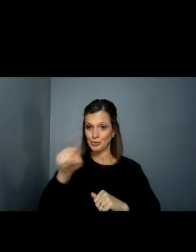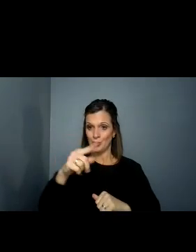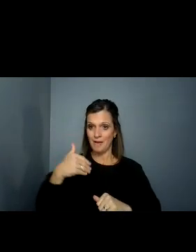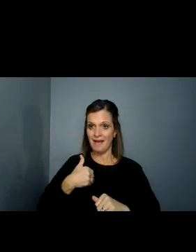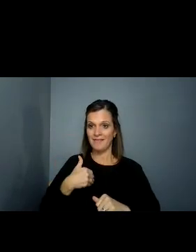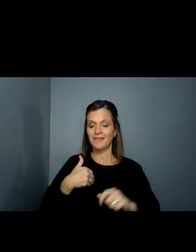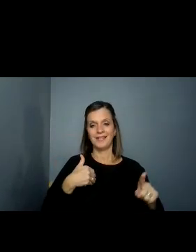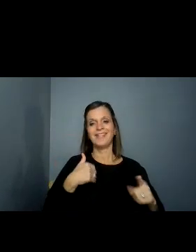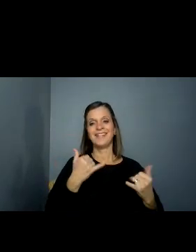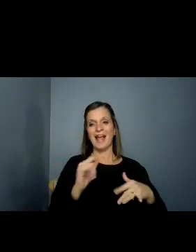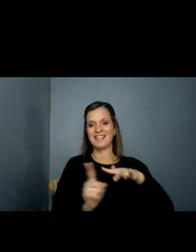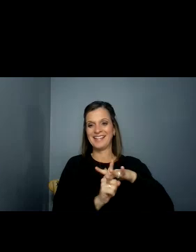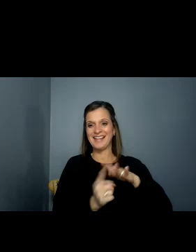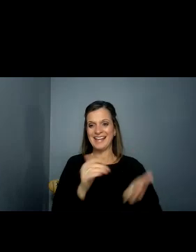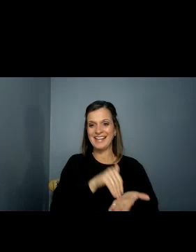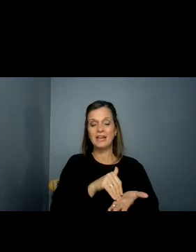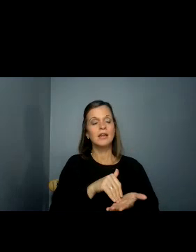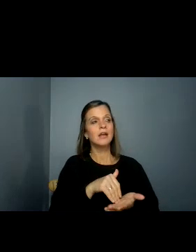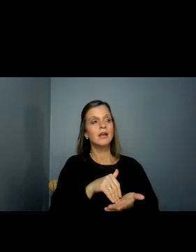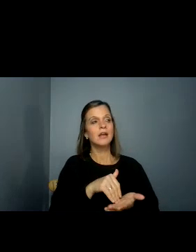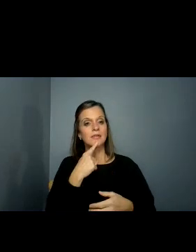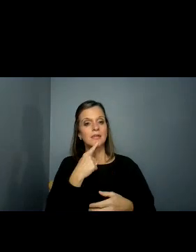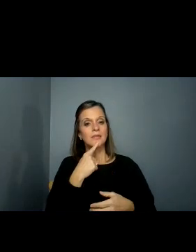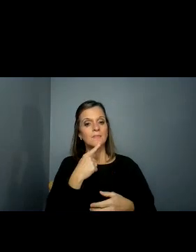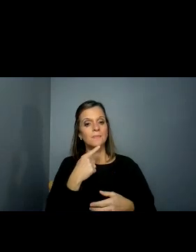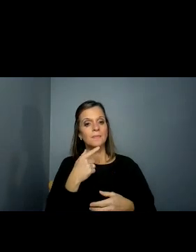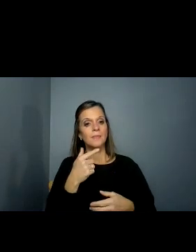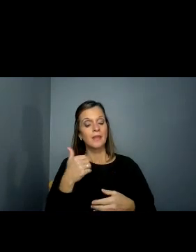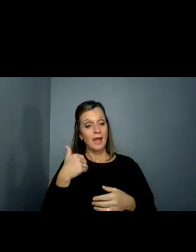Are there times that you feel that a patient would benefit more from having